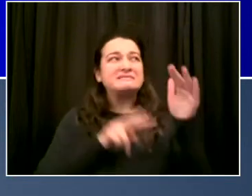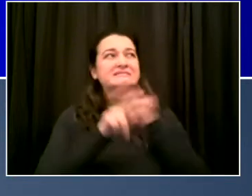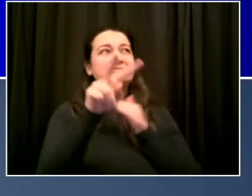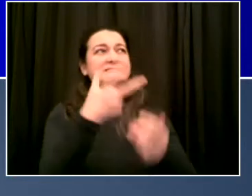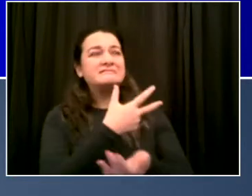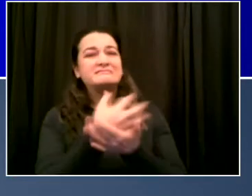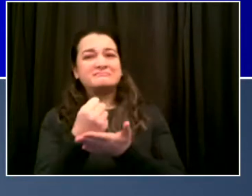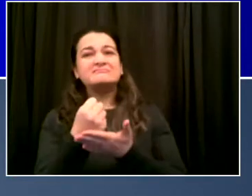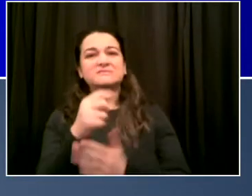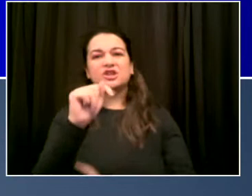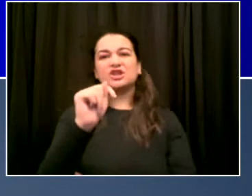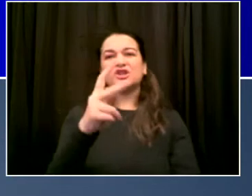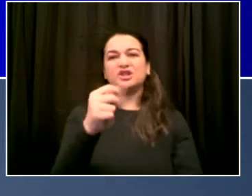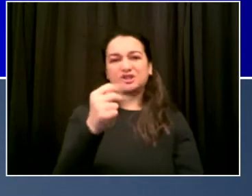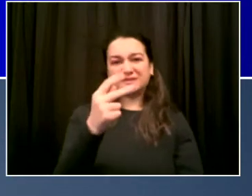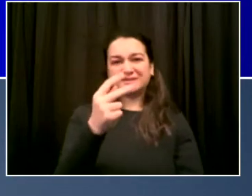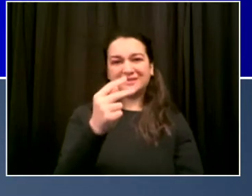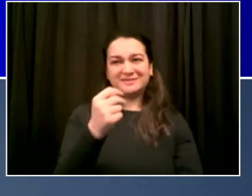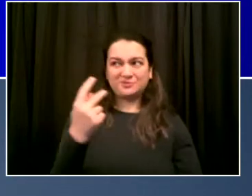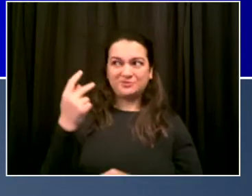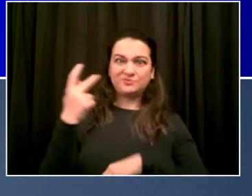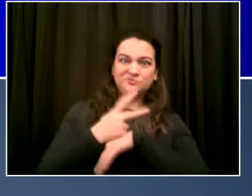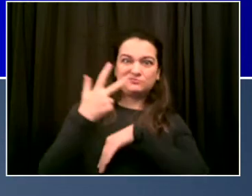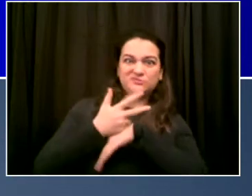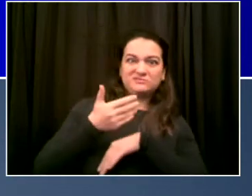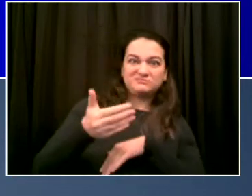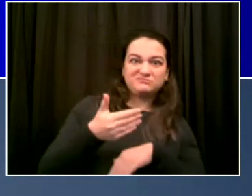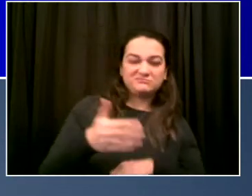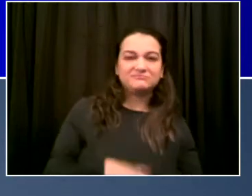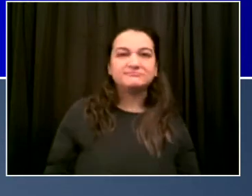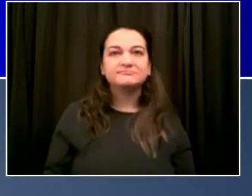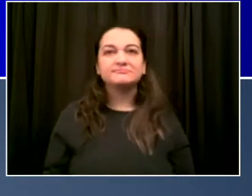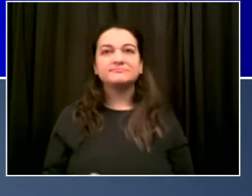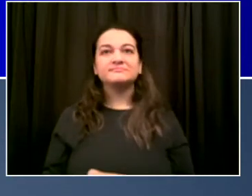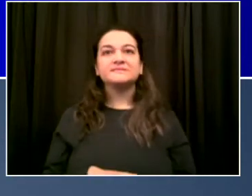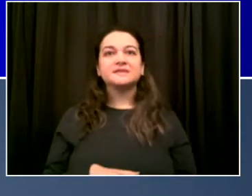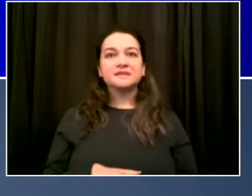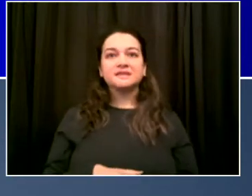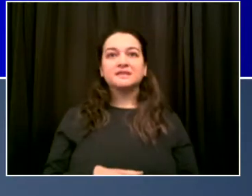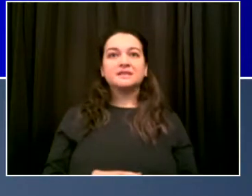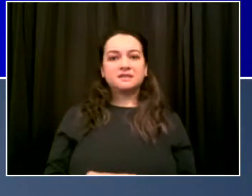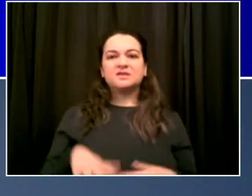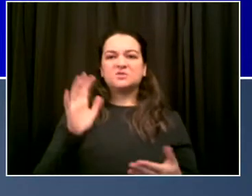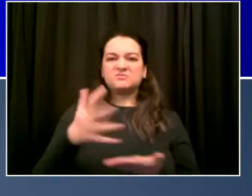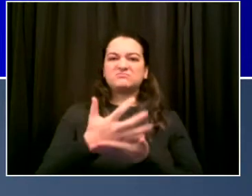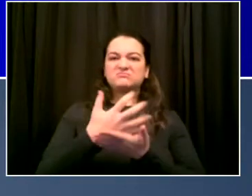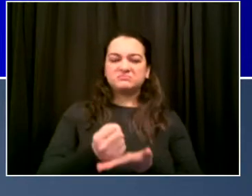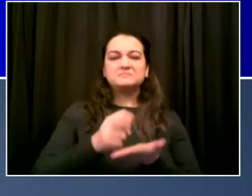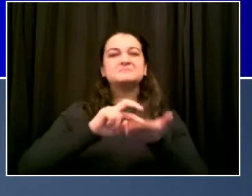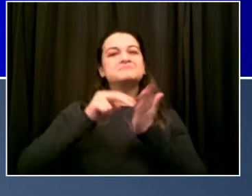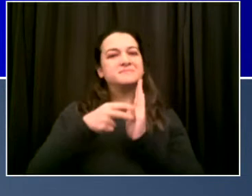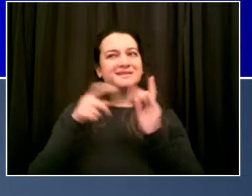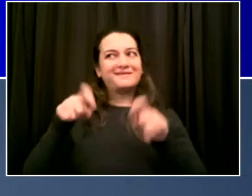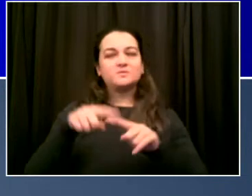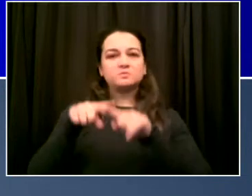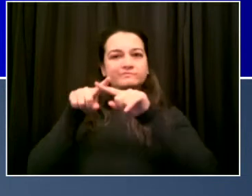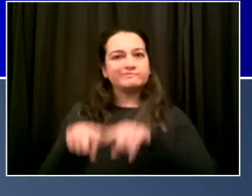ARE GOING WE WILL BEGIN TO RUN OUT ON THURSDSDY.A TWO DAYS FROM NOW, ANAND WE E LLW HAVE LITERALLY